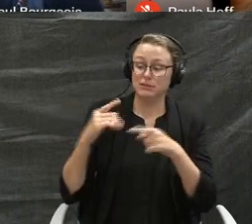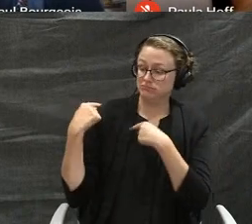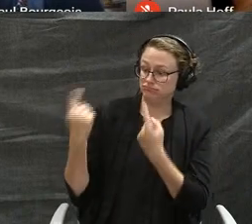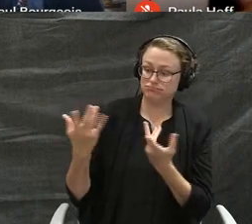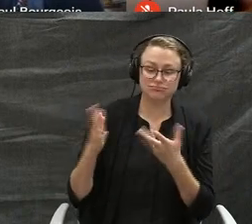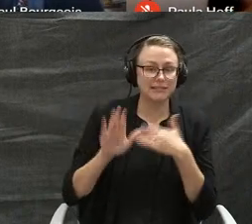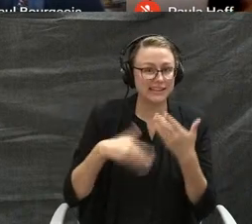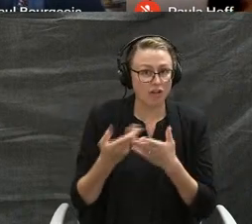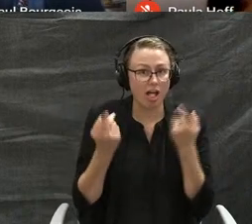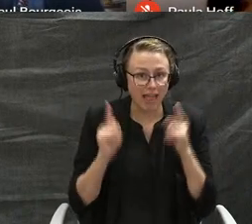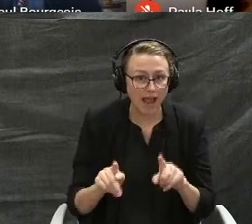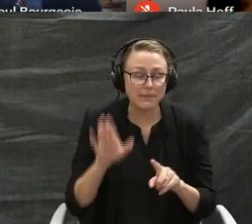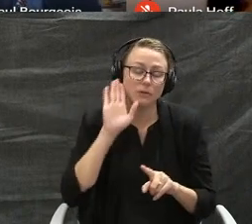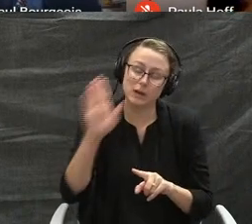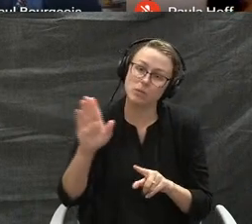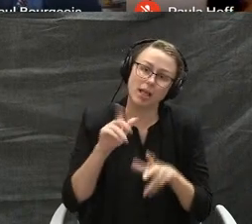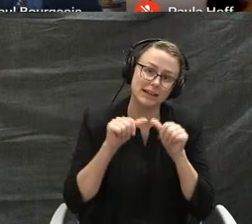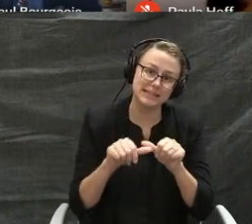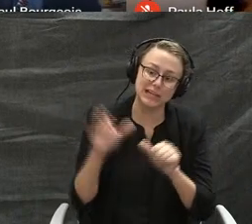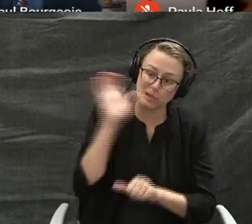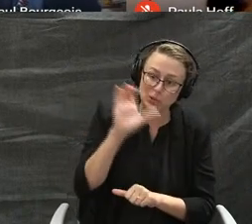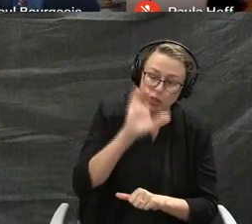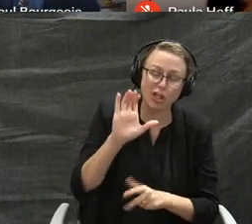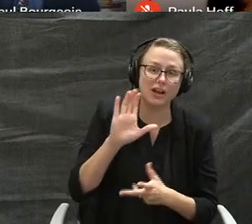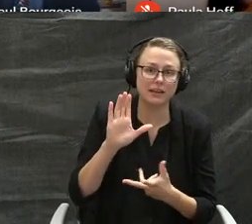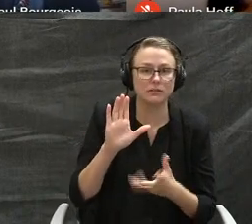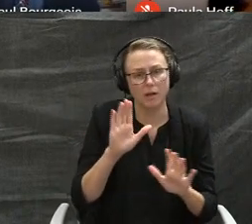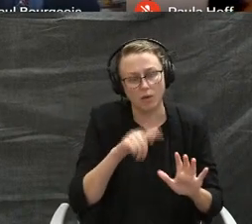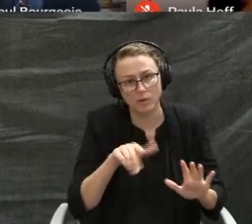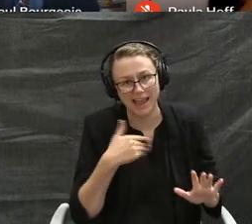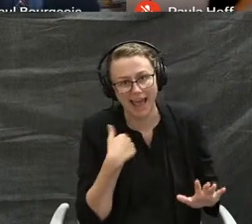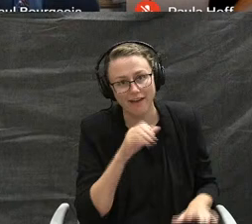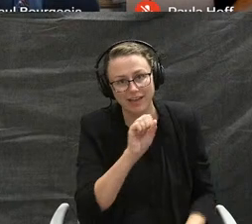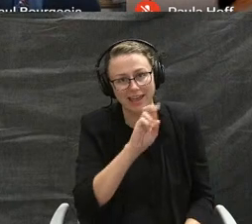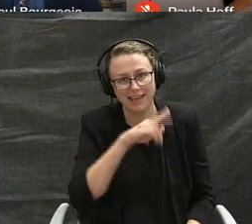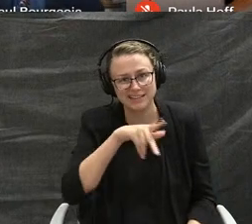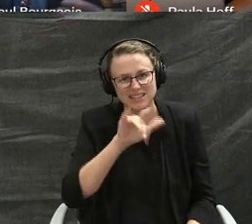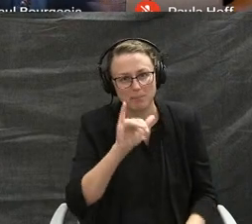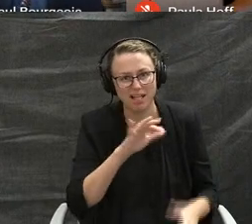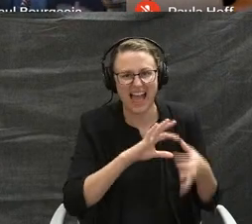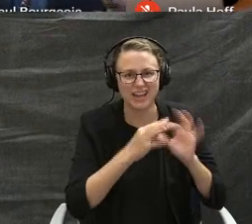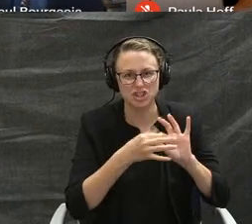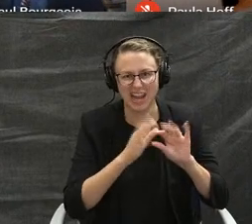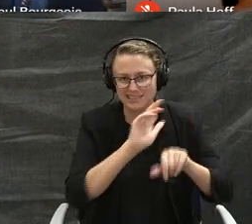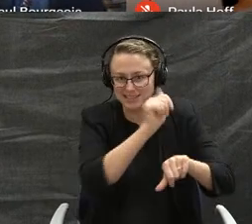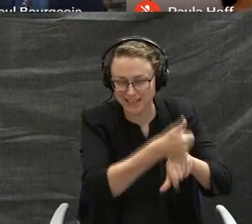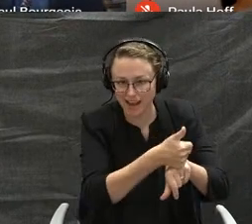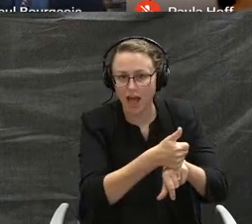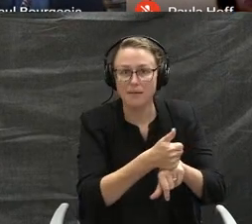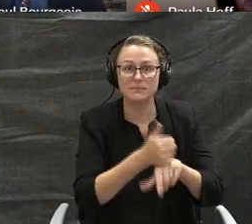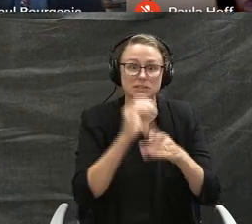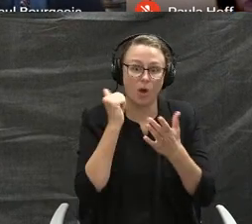and we'll keep looking for weight. Well, we've got a supply chain set up to hopefully continue to replenish supplies